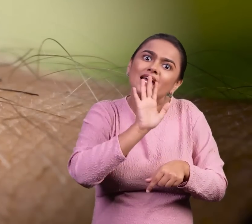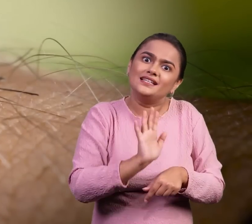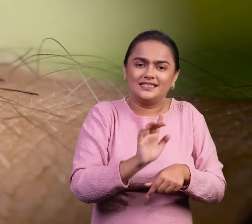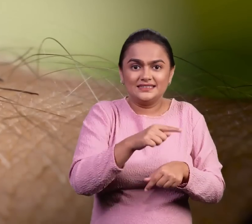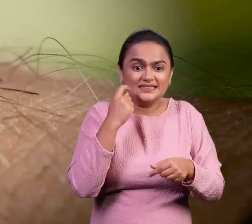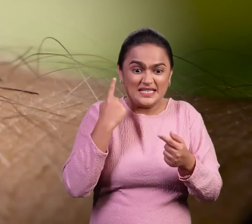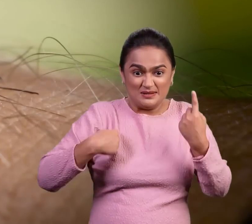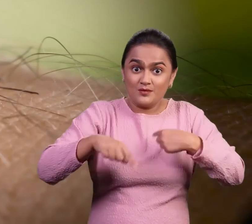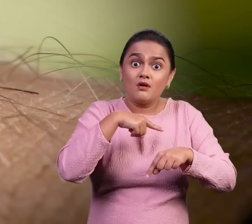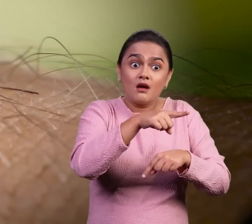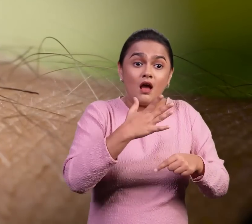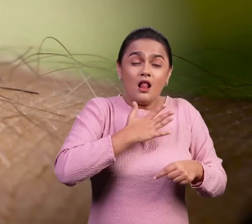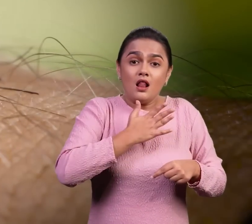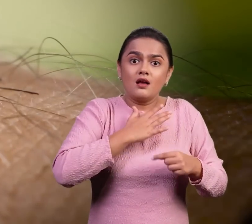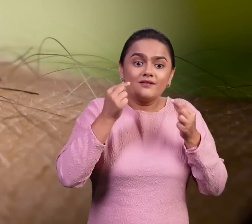It survives only in humans.